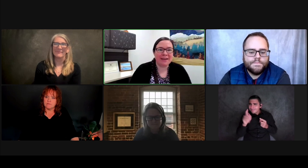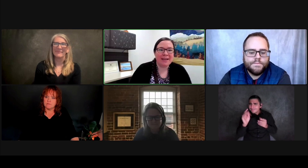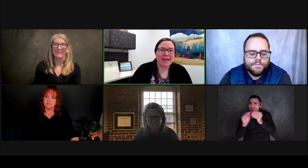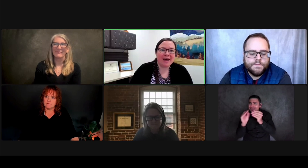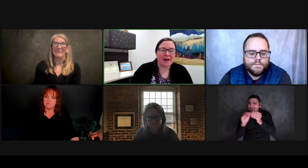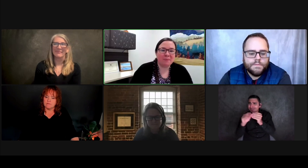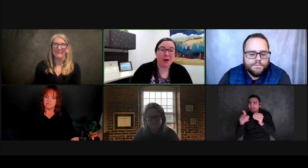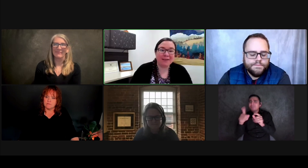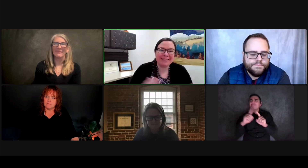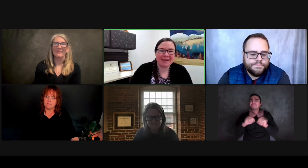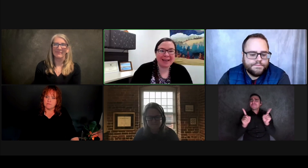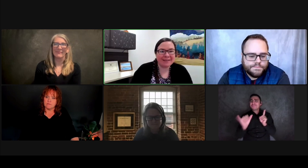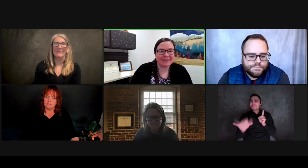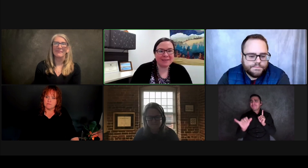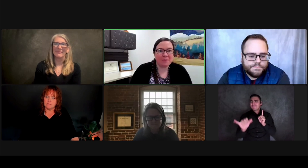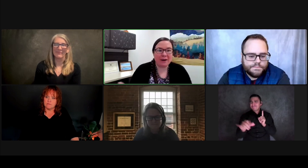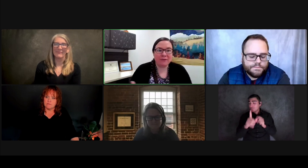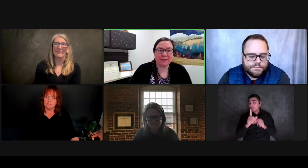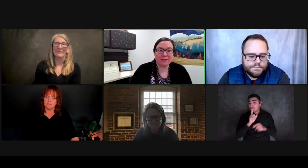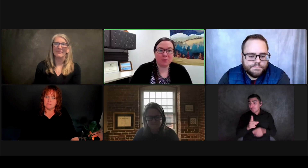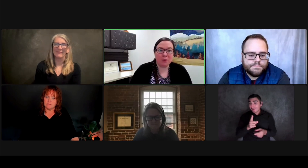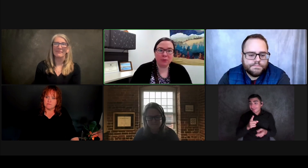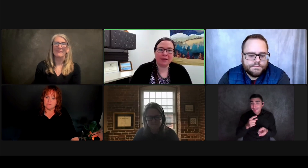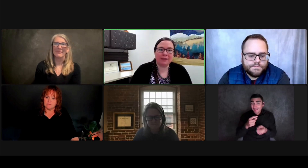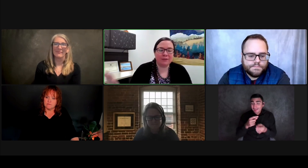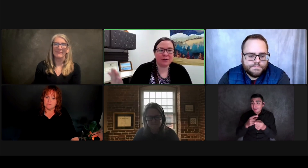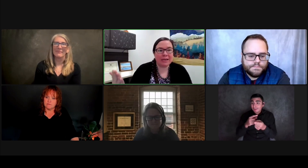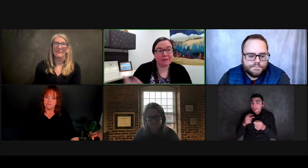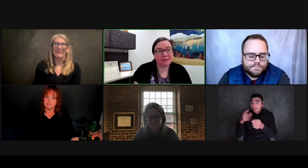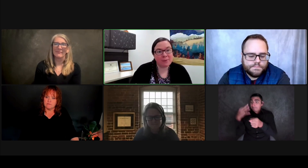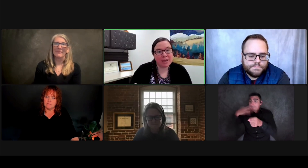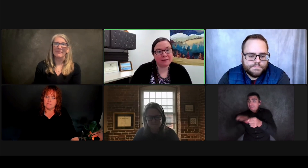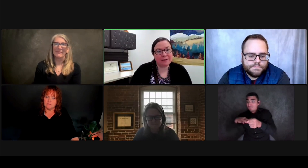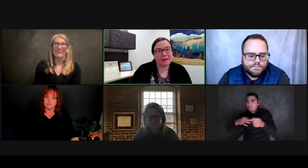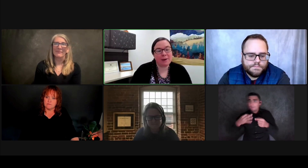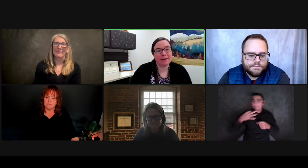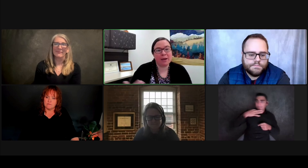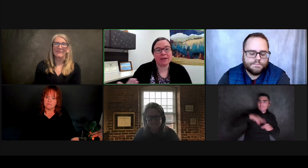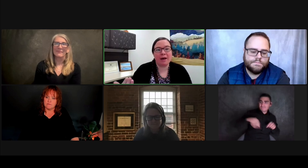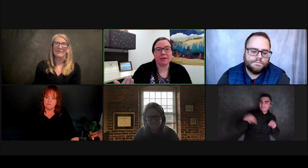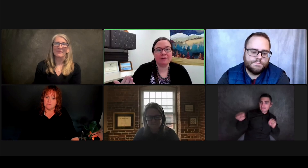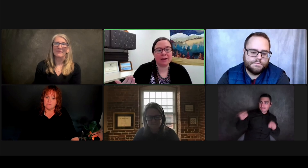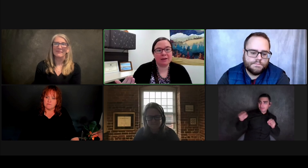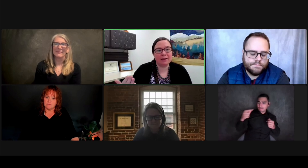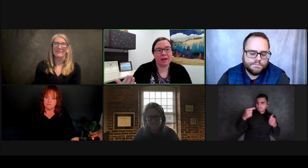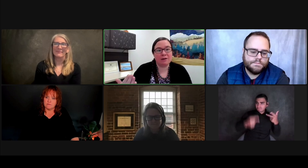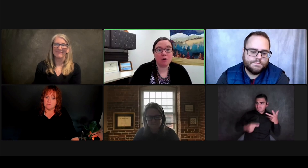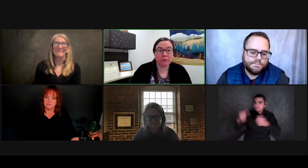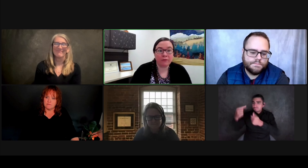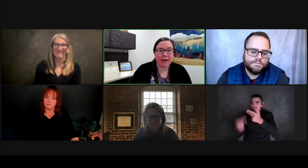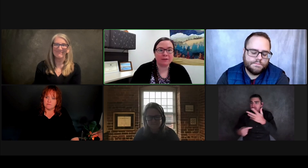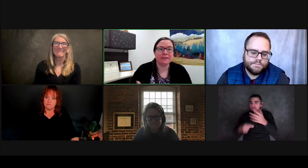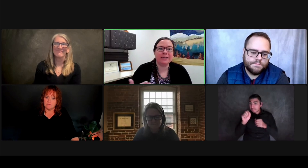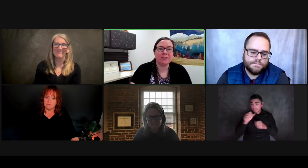And honestly, I can kind of see the benefits to both. It's very intimate. In my college, I know the faculty.